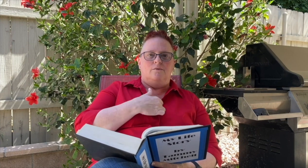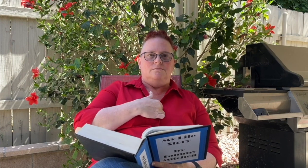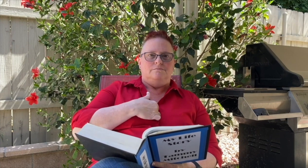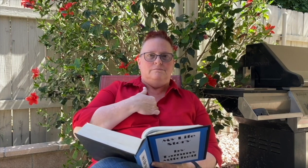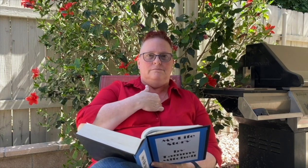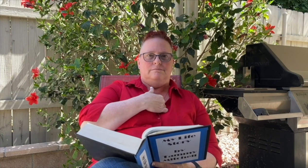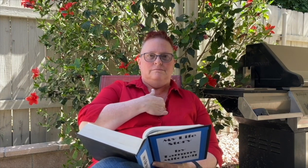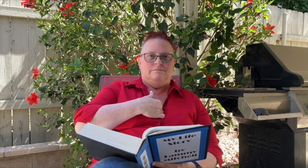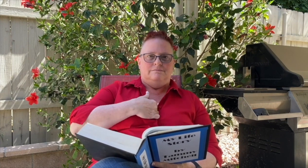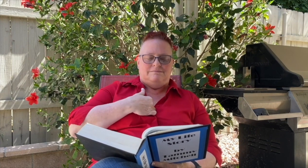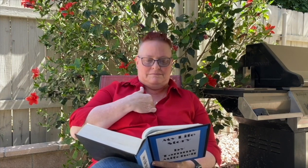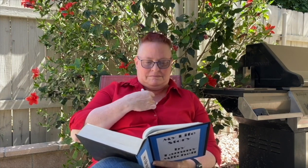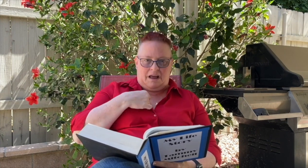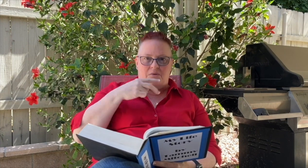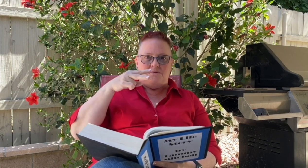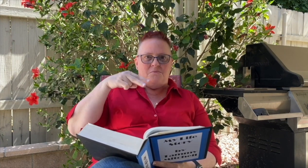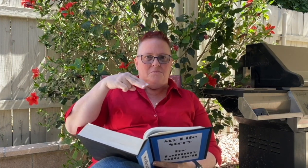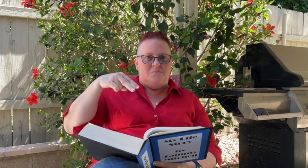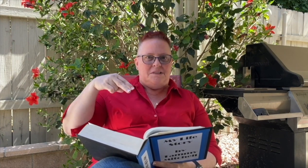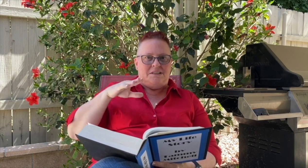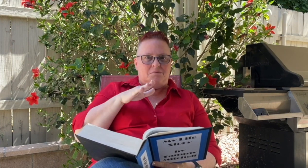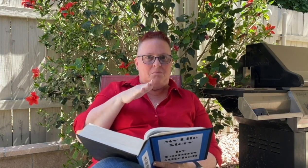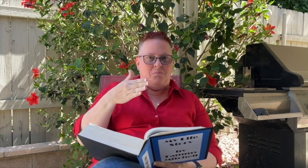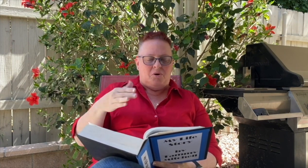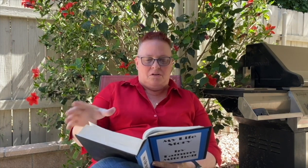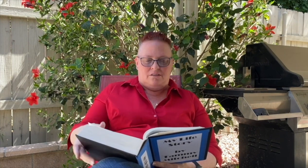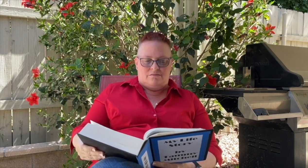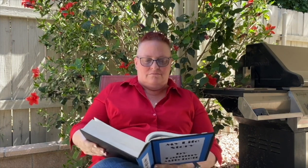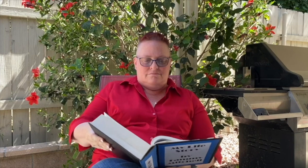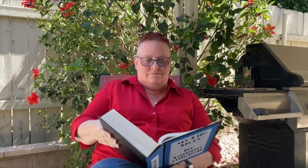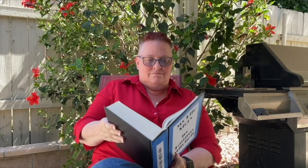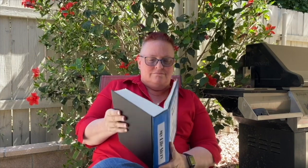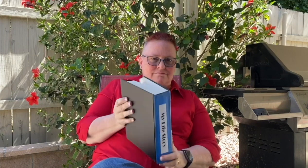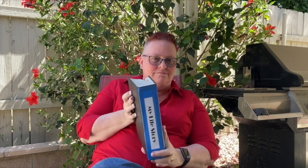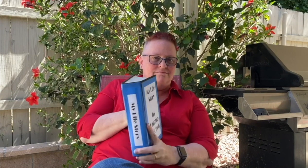Oh oh, I'm so sorry. I was reading this book.